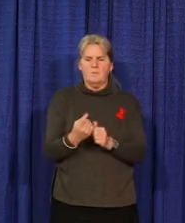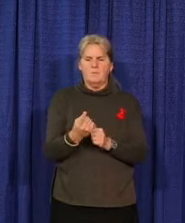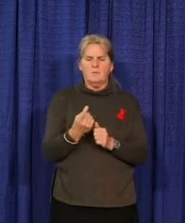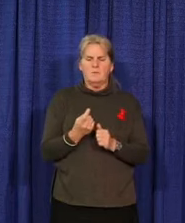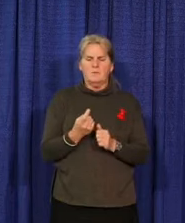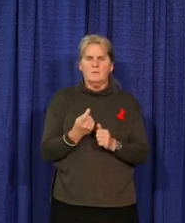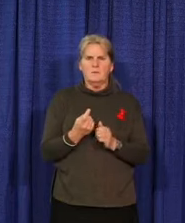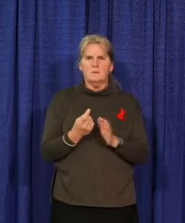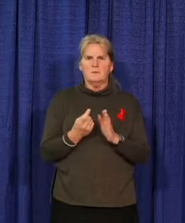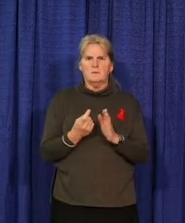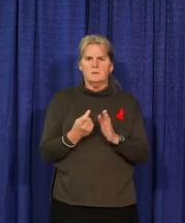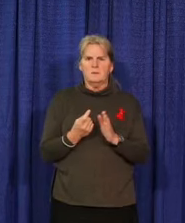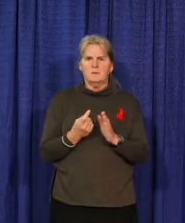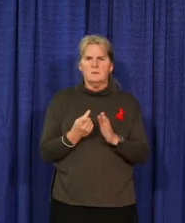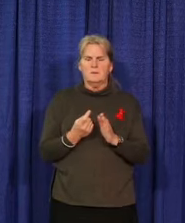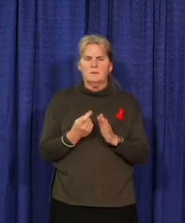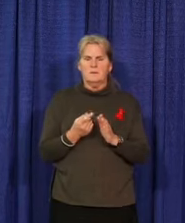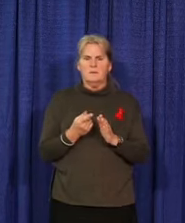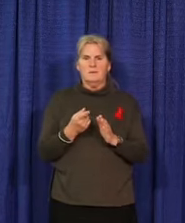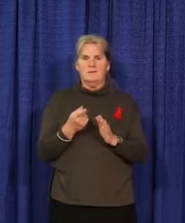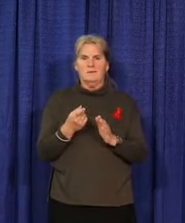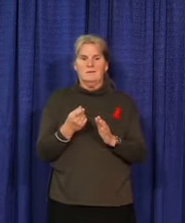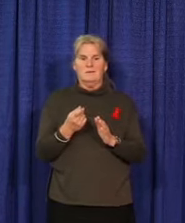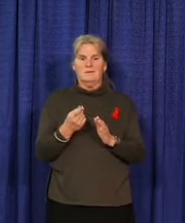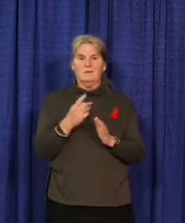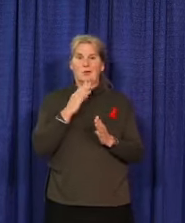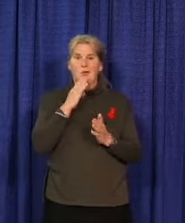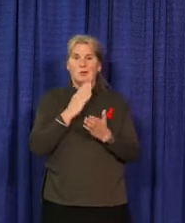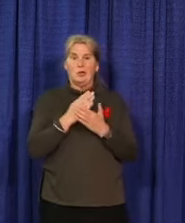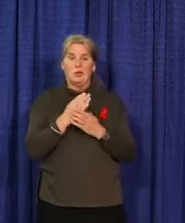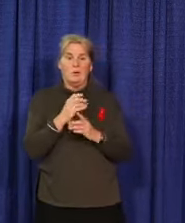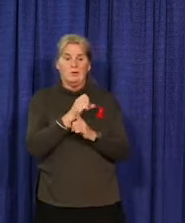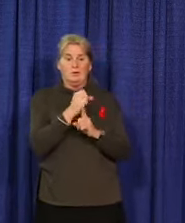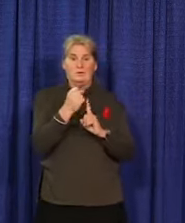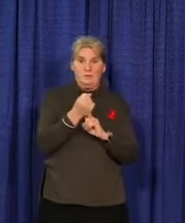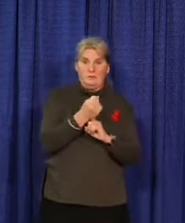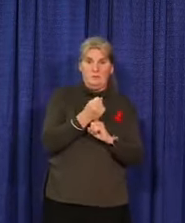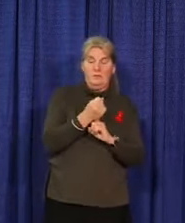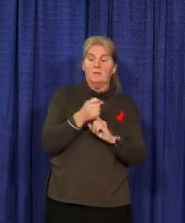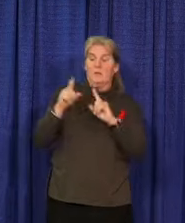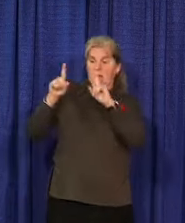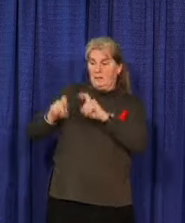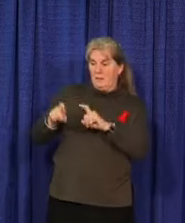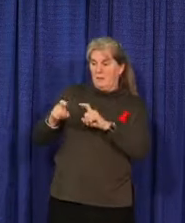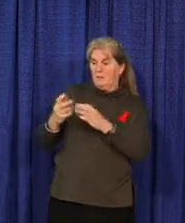follow-up to that is just in that situation while we are waiting on a turnaround for